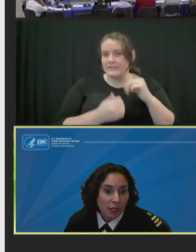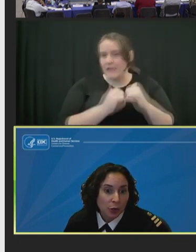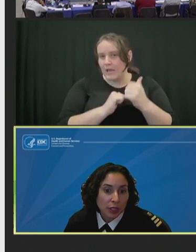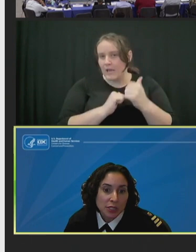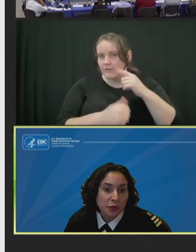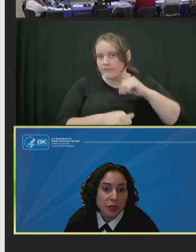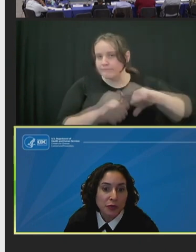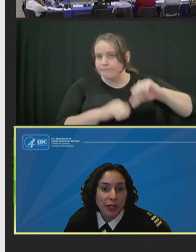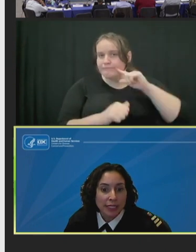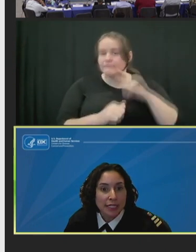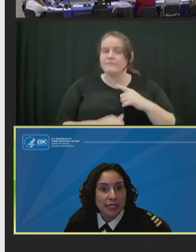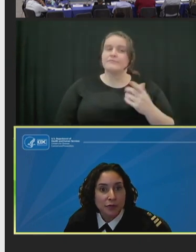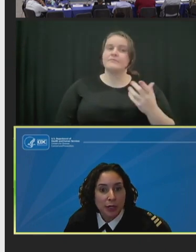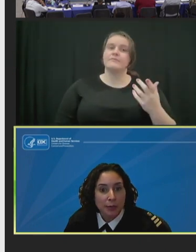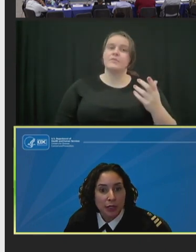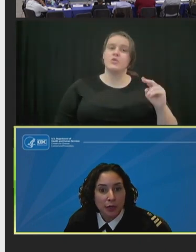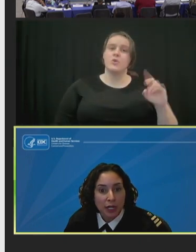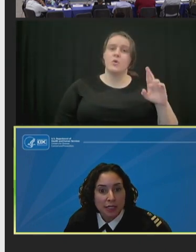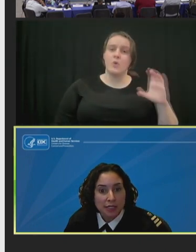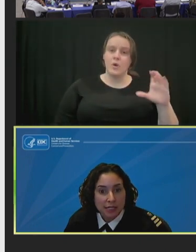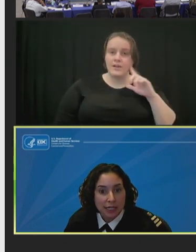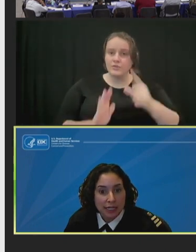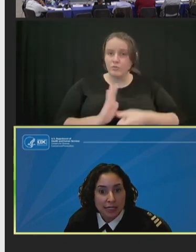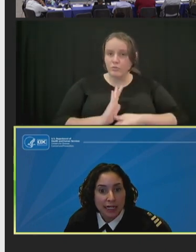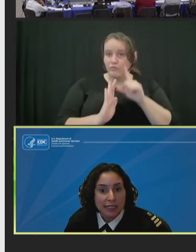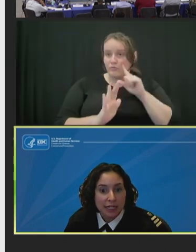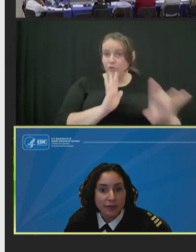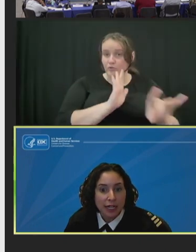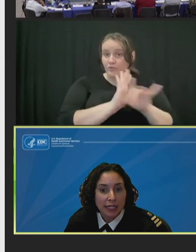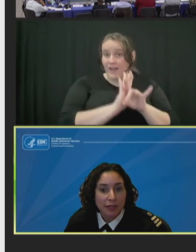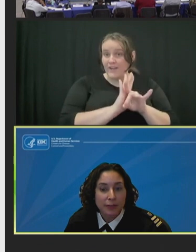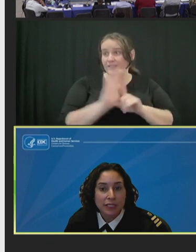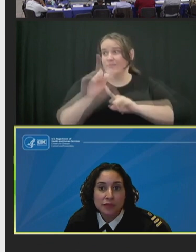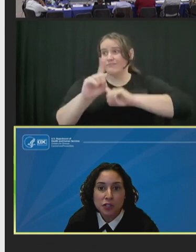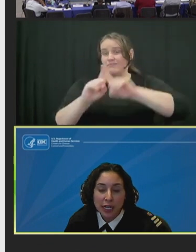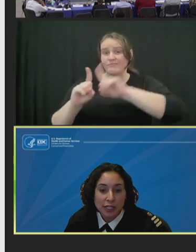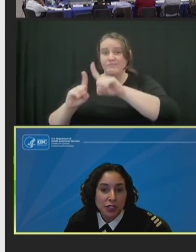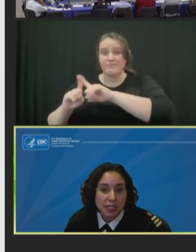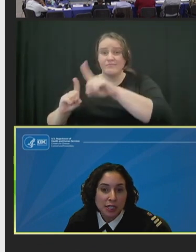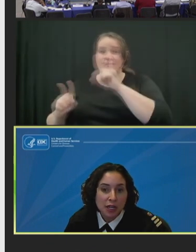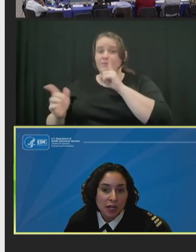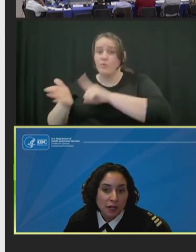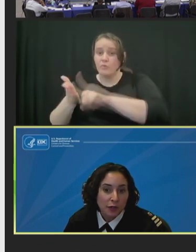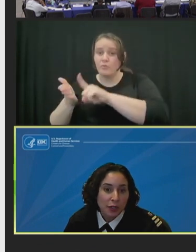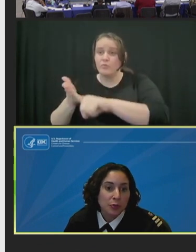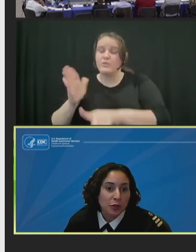NORC has reviewed findings from across studies and identified effective strategies for improving